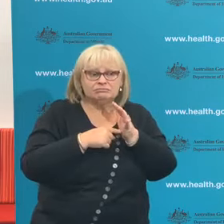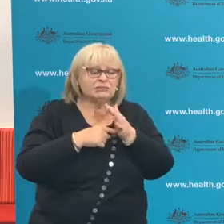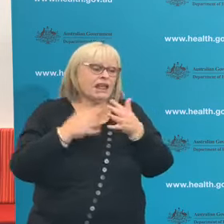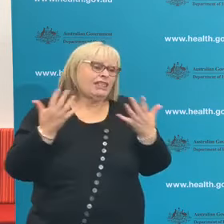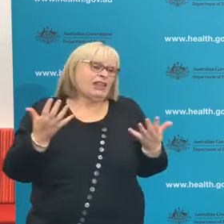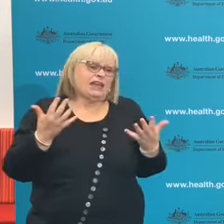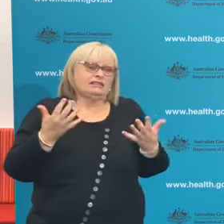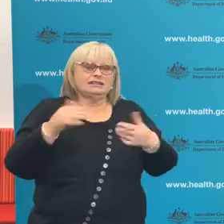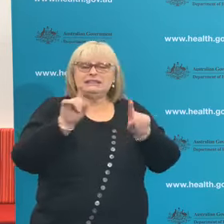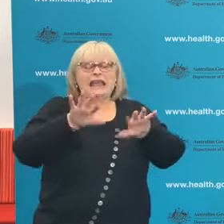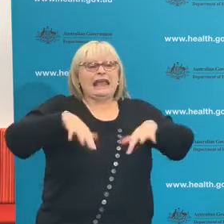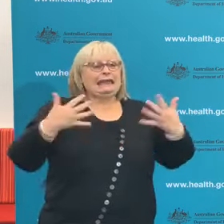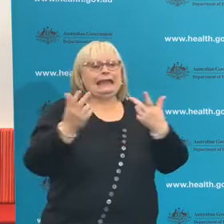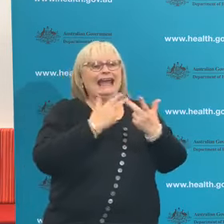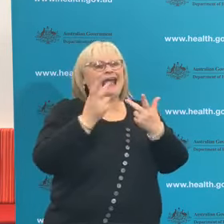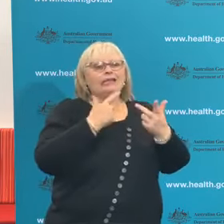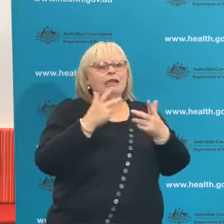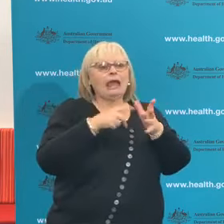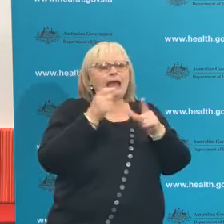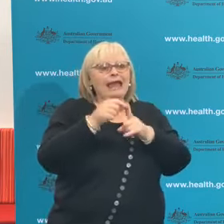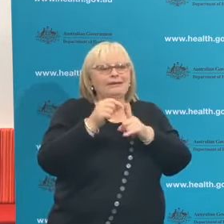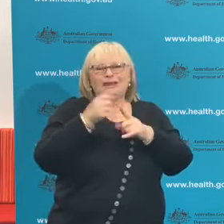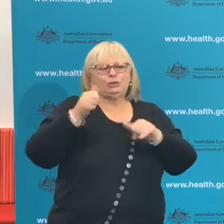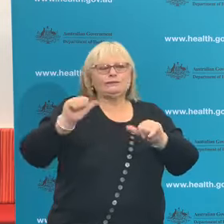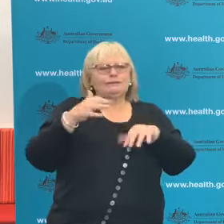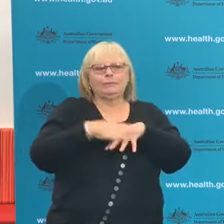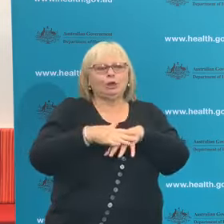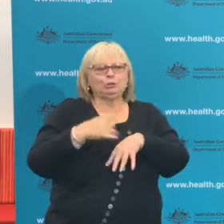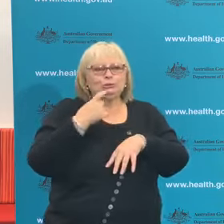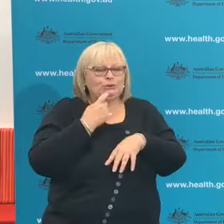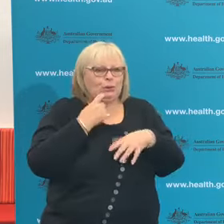application that uses Bluetooth, an equivalent application, you know such as